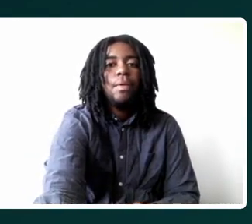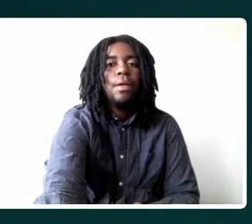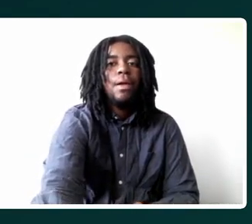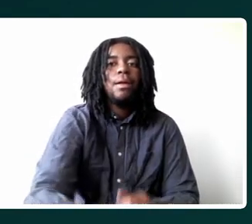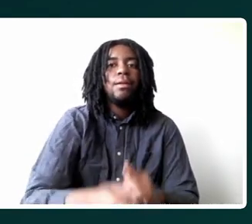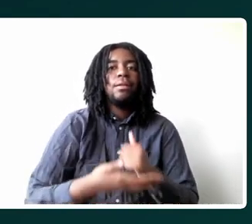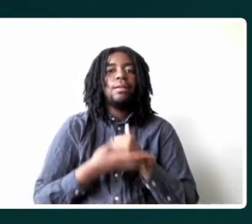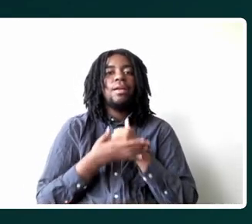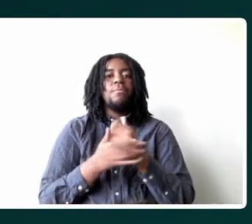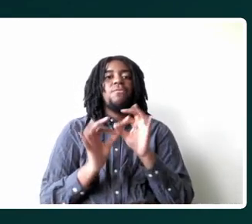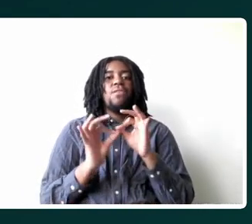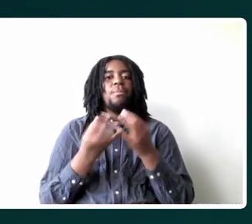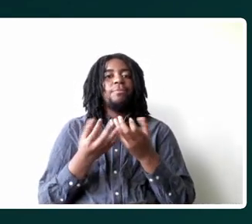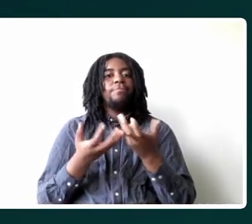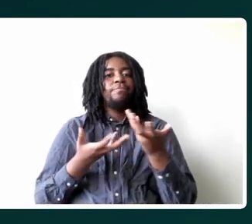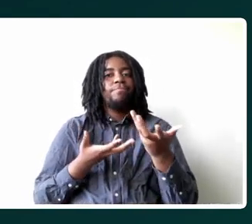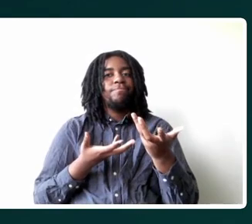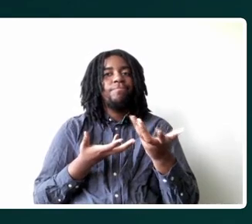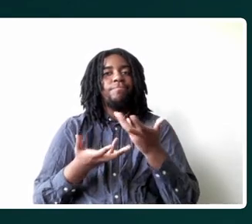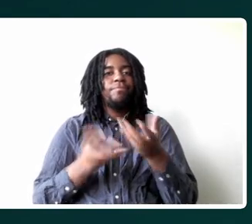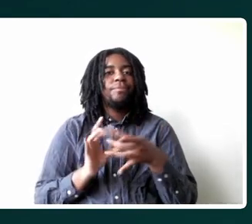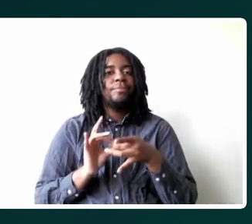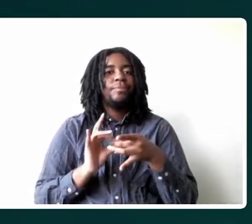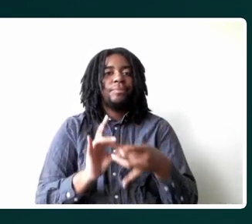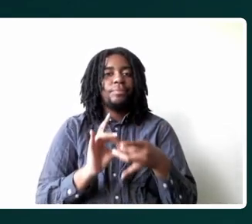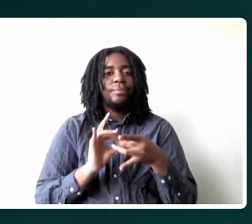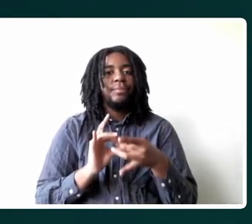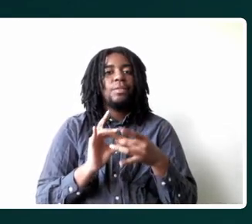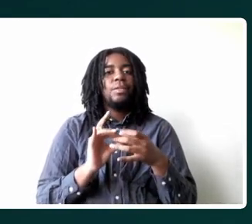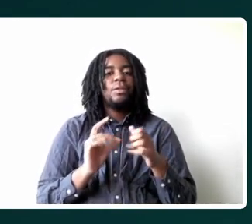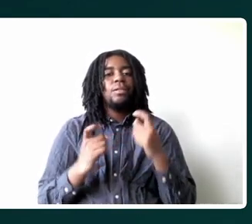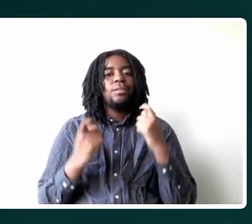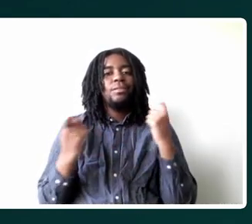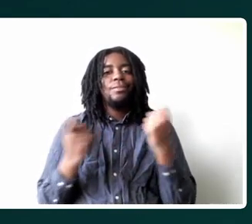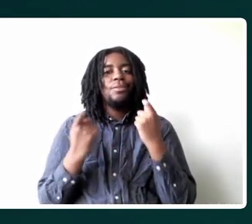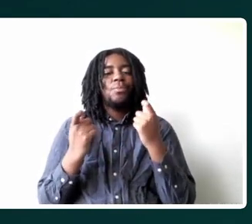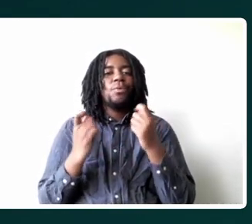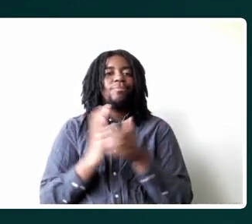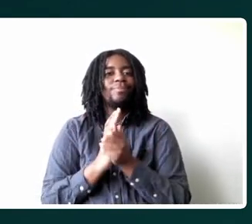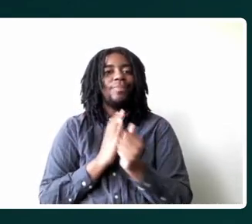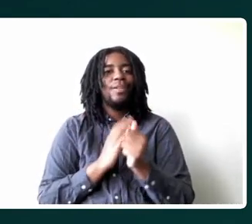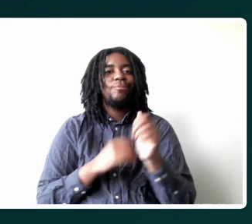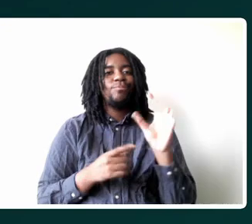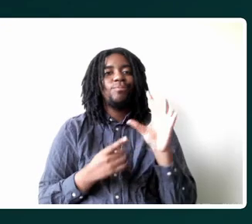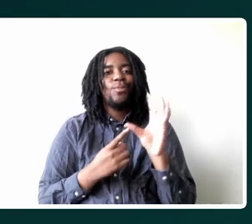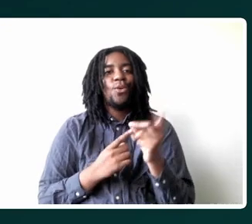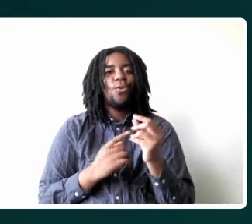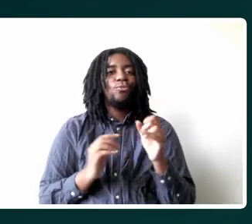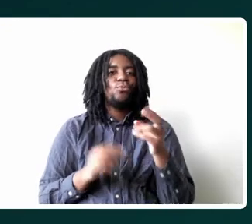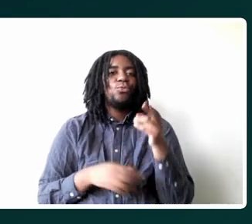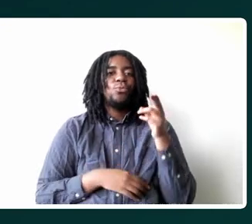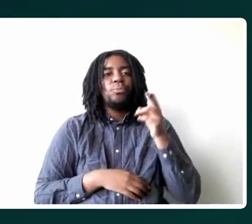another so that they can celebrate their talents and cultural heritage. It is in these spaces that